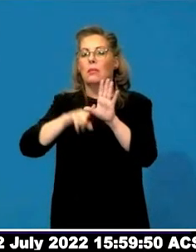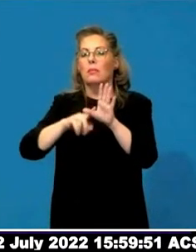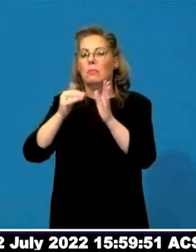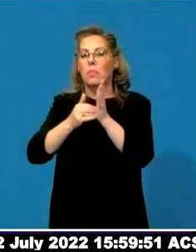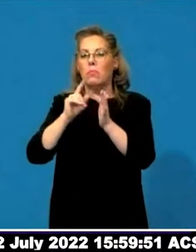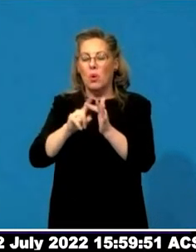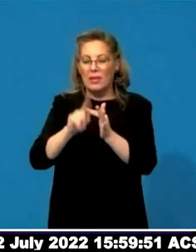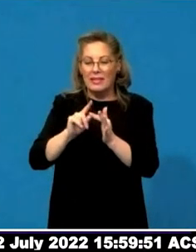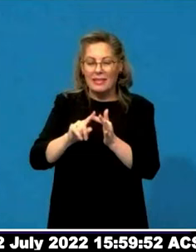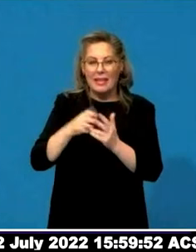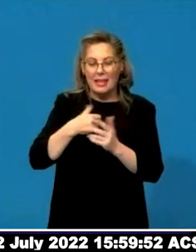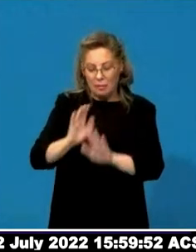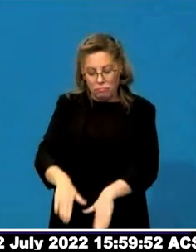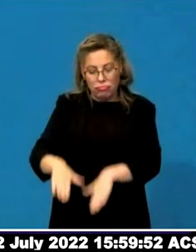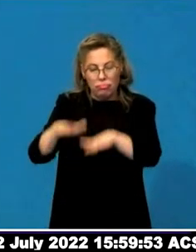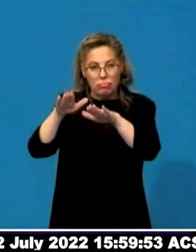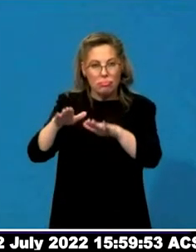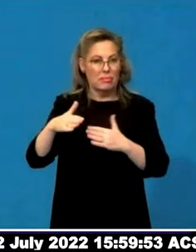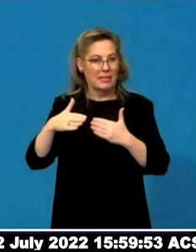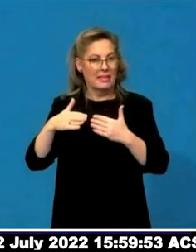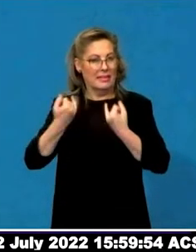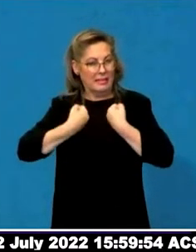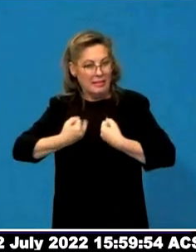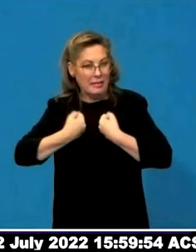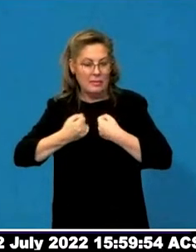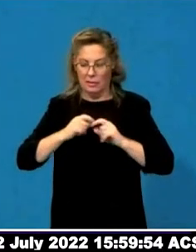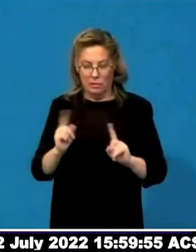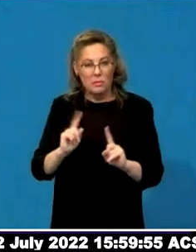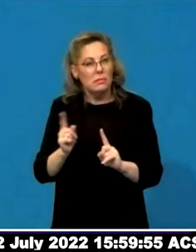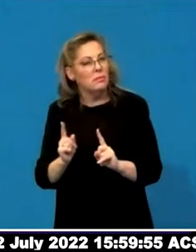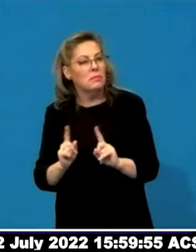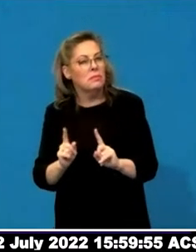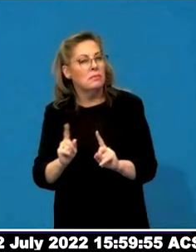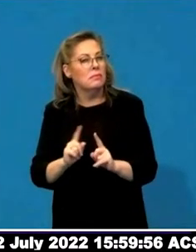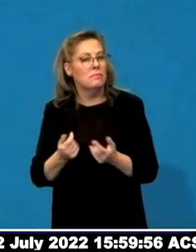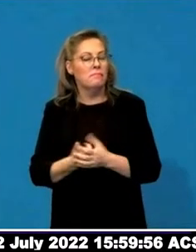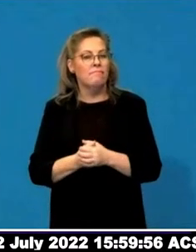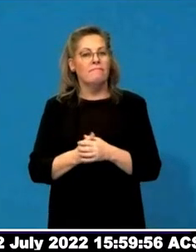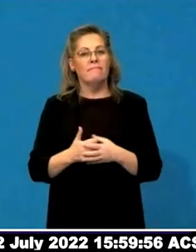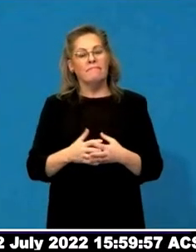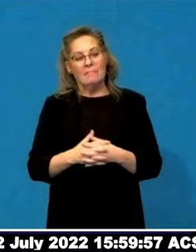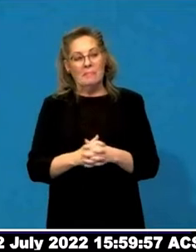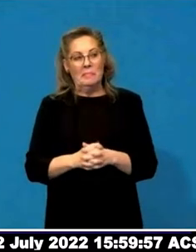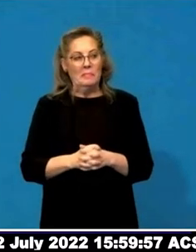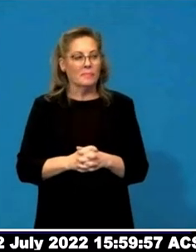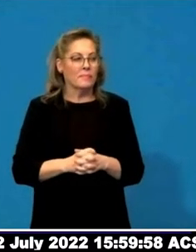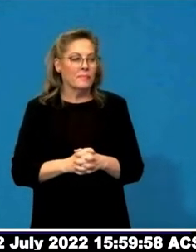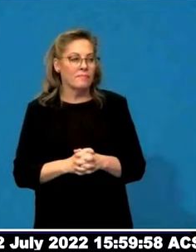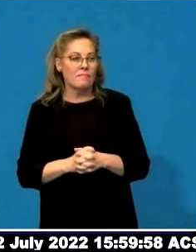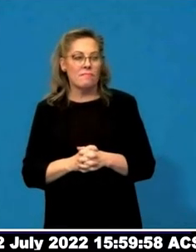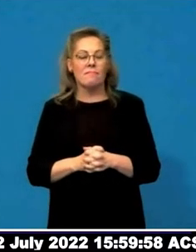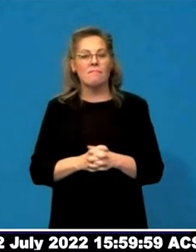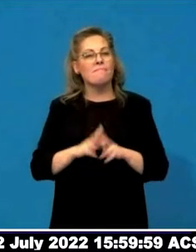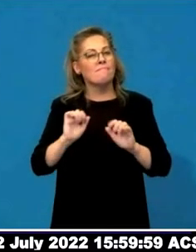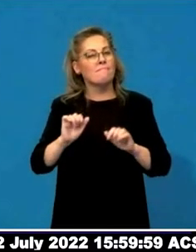He was really quiet boy.